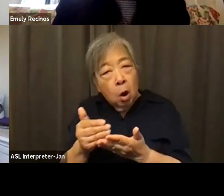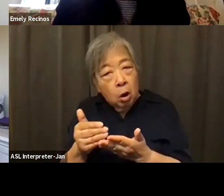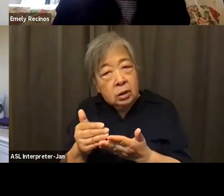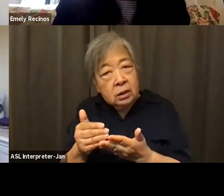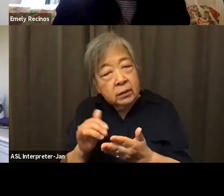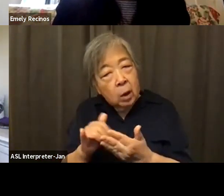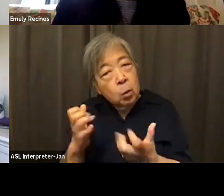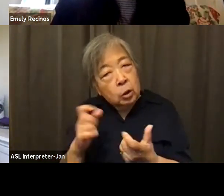about.